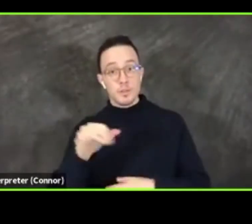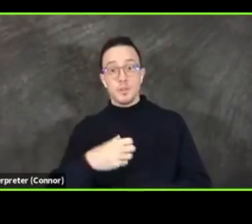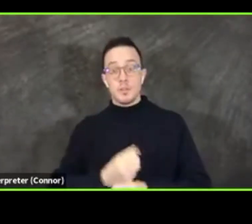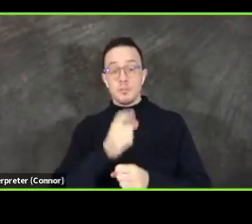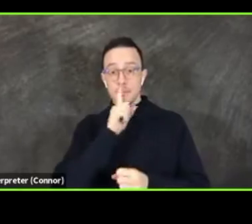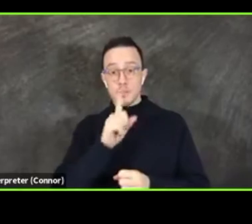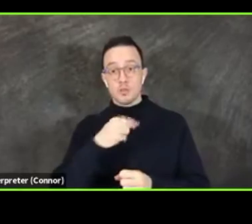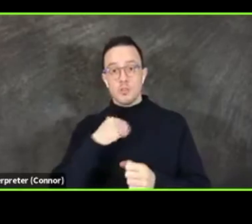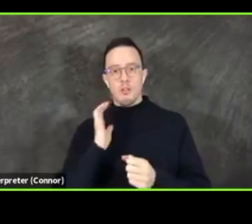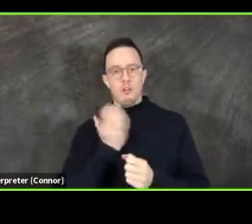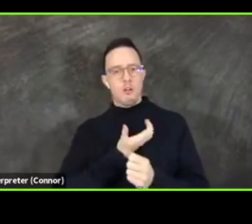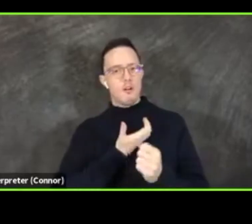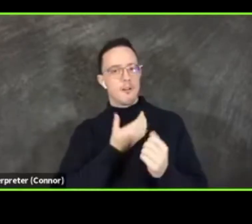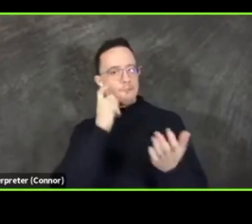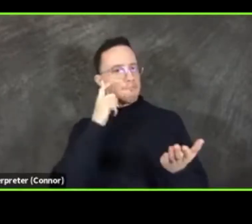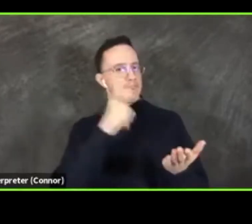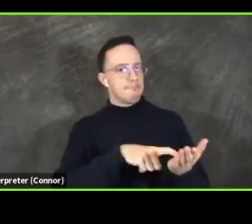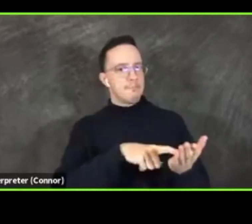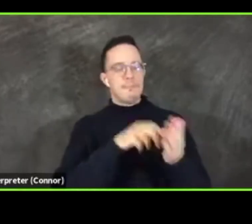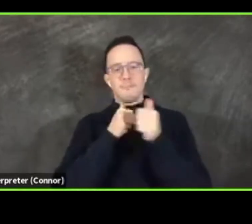THE INVESTMENT OF TIME, RESOURCES AND